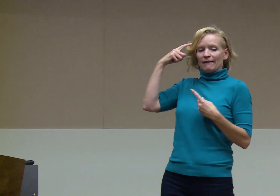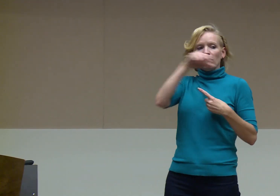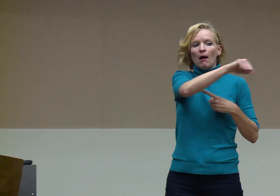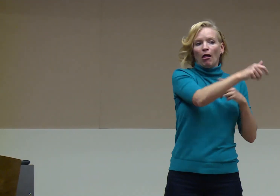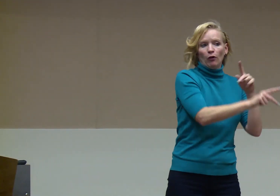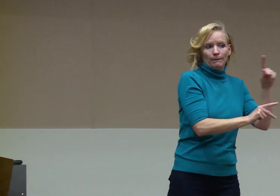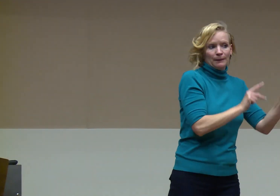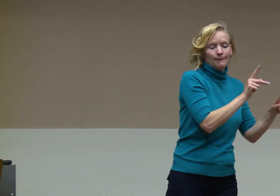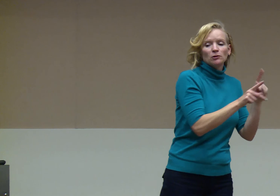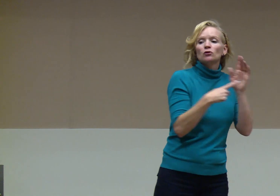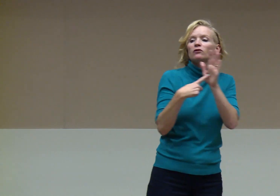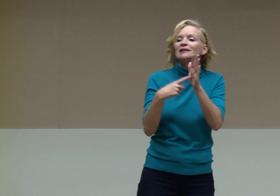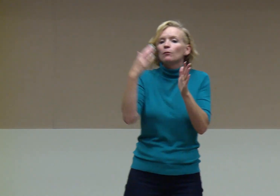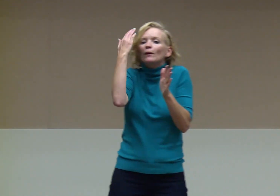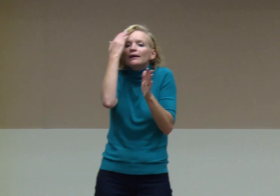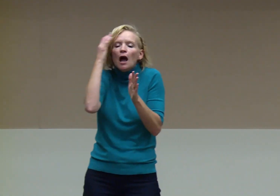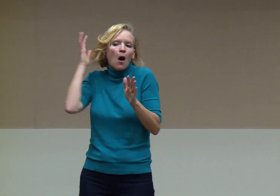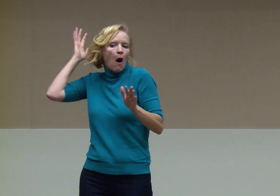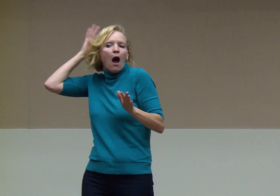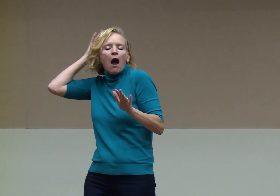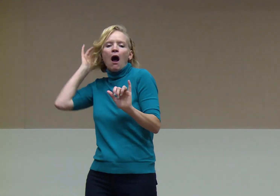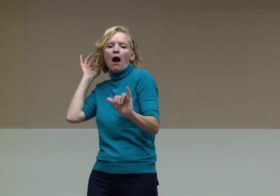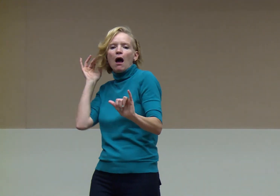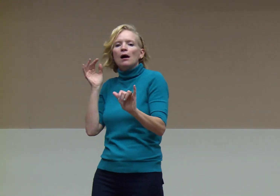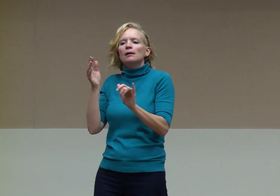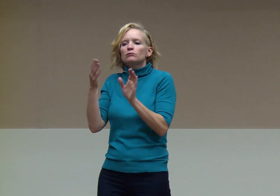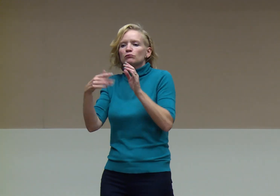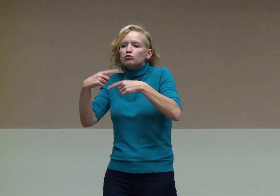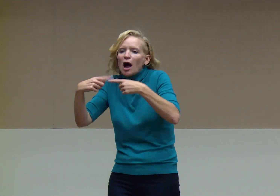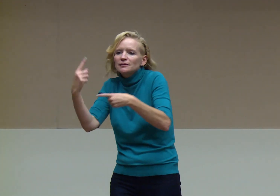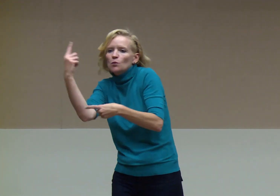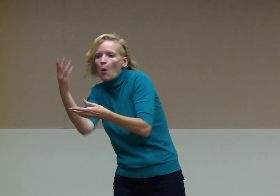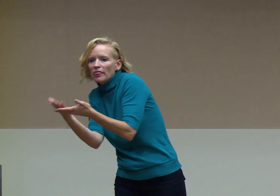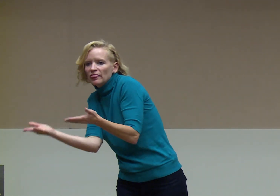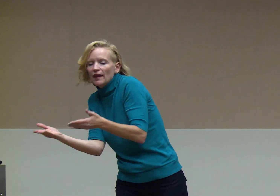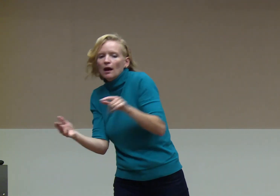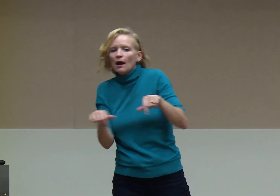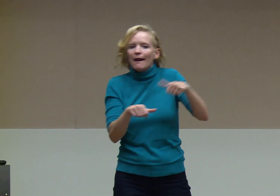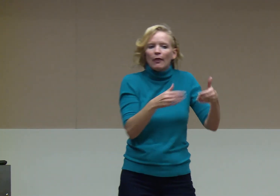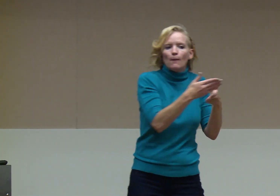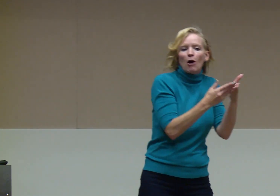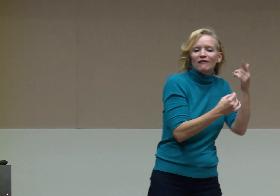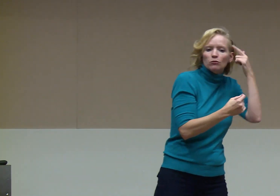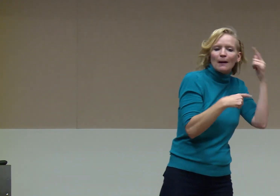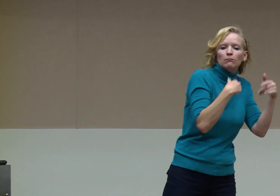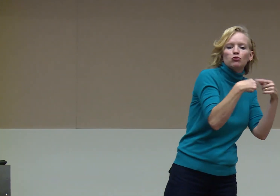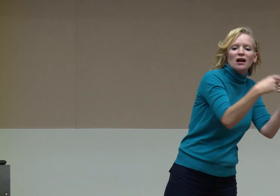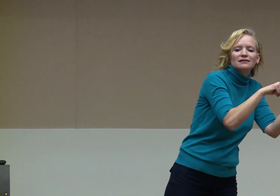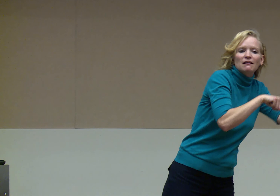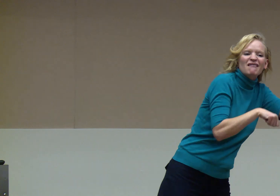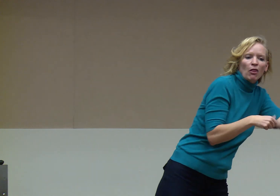regarding the brain from other people. So we know that, you know, this part of the brain processes function "x"